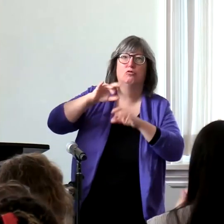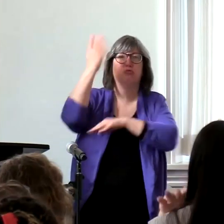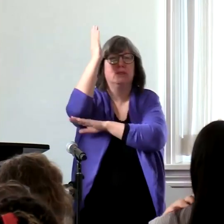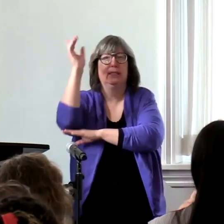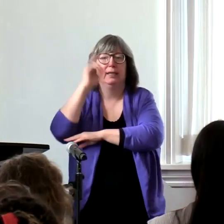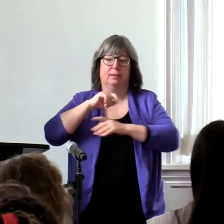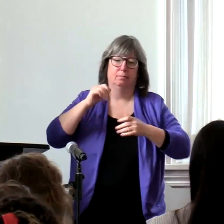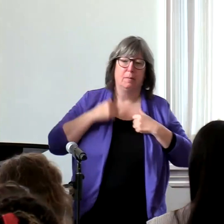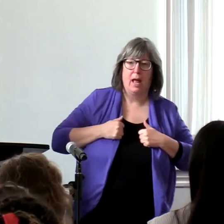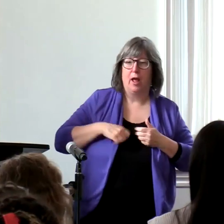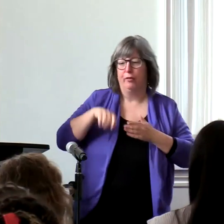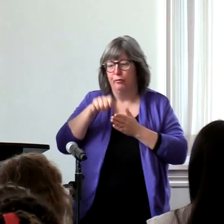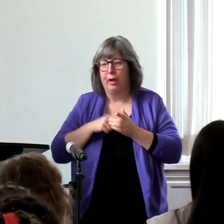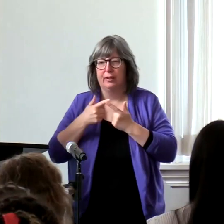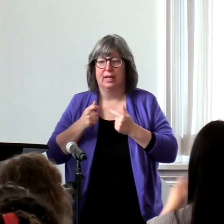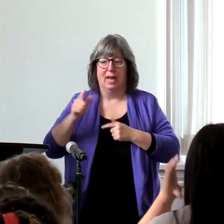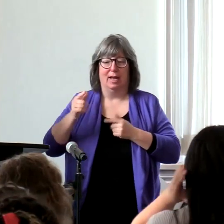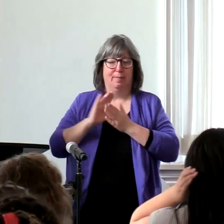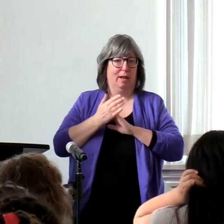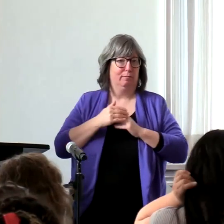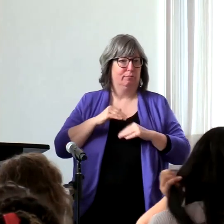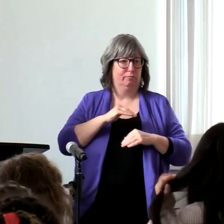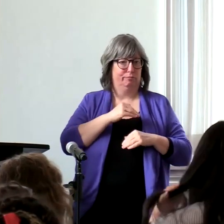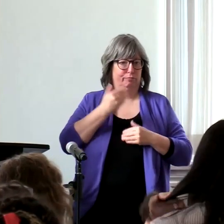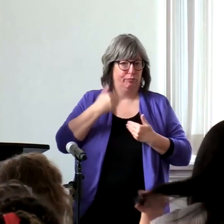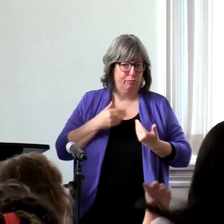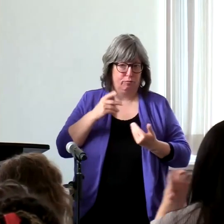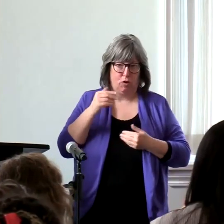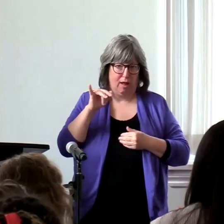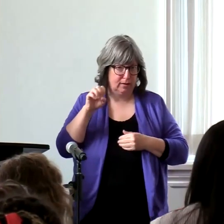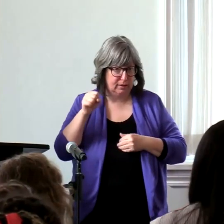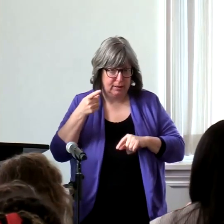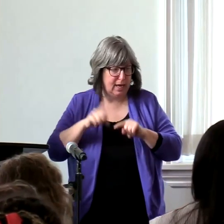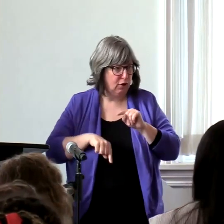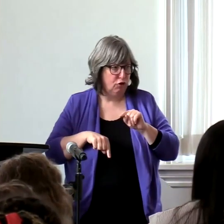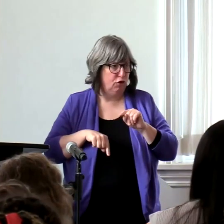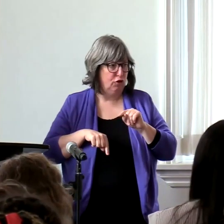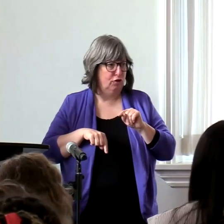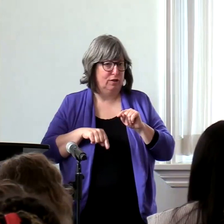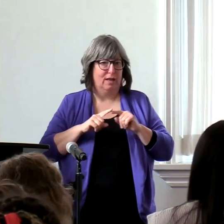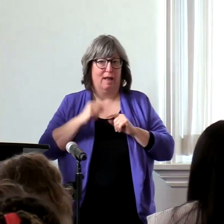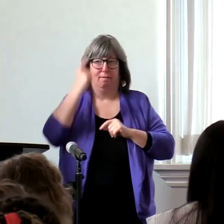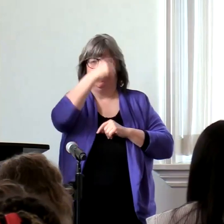his paralysis becoming so complete that he couldn't even swat flies away from his face.